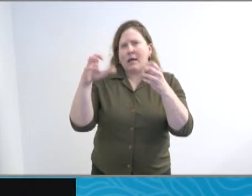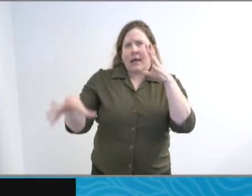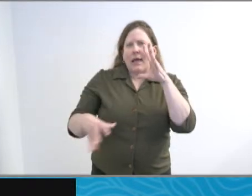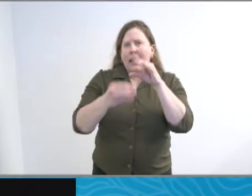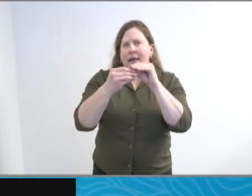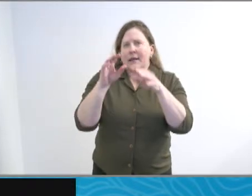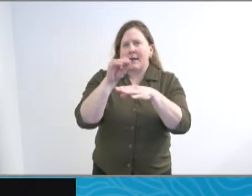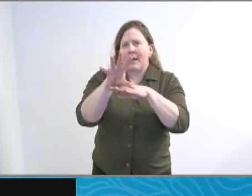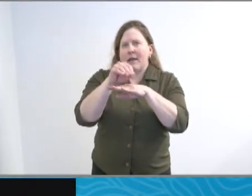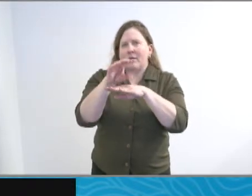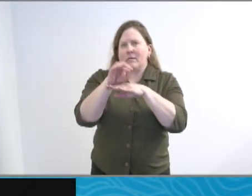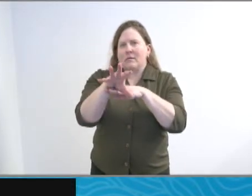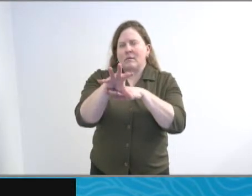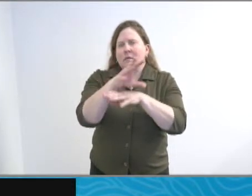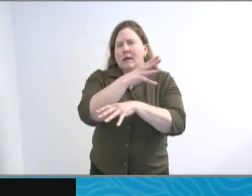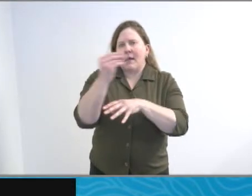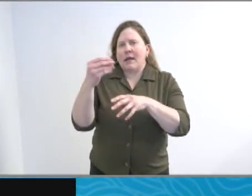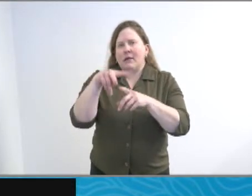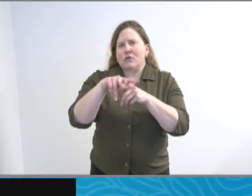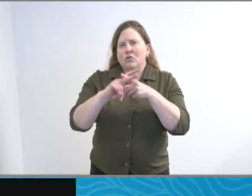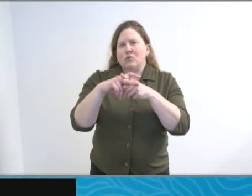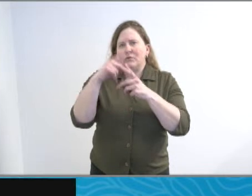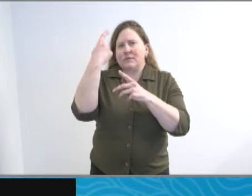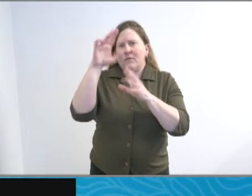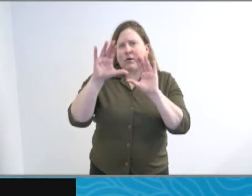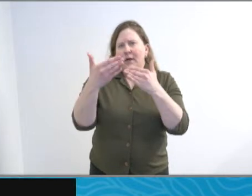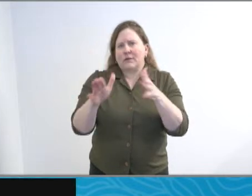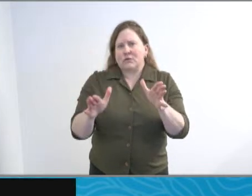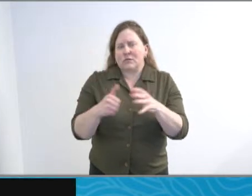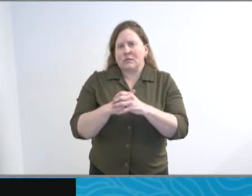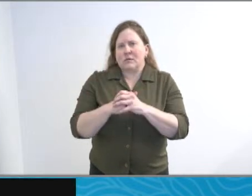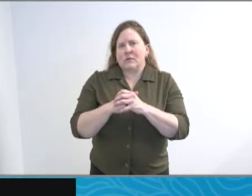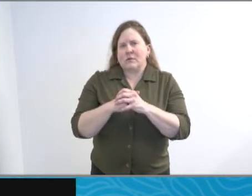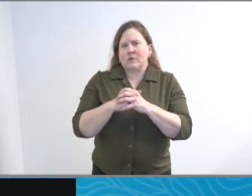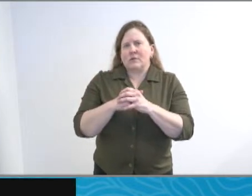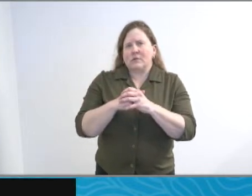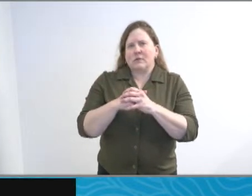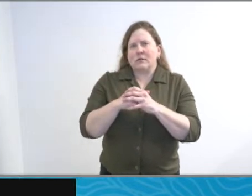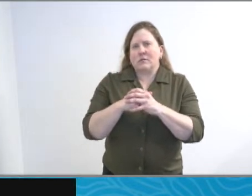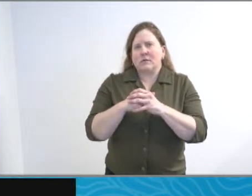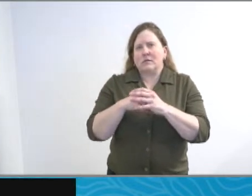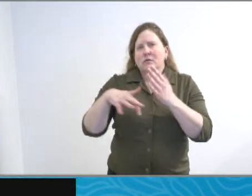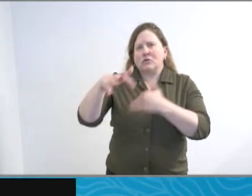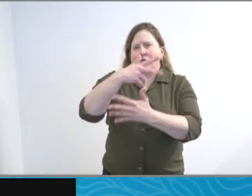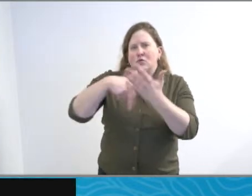as tools for classrooms to support, particularly in particular social emotional growth for within our students.